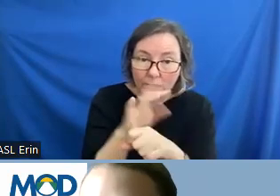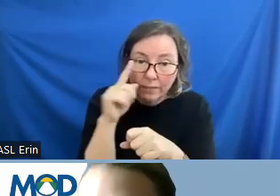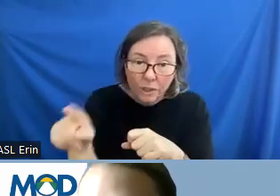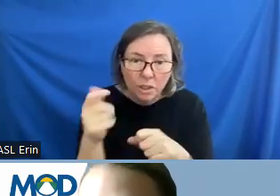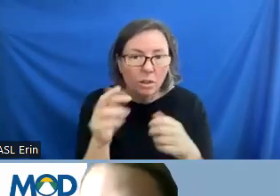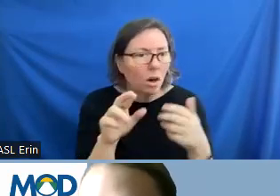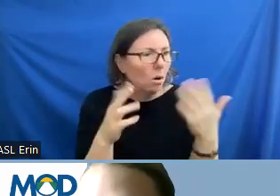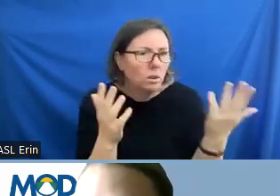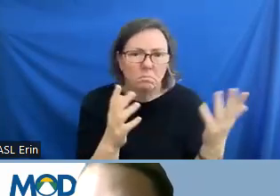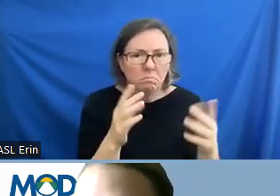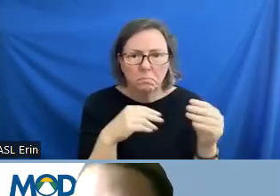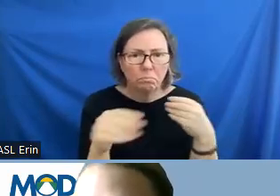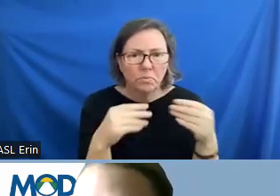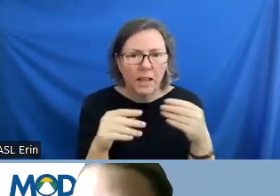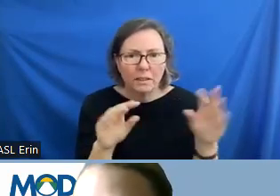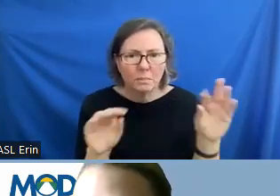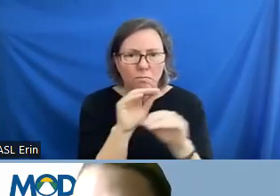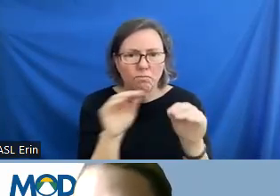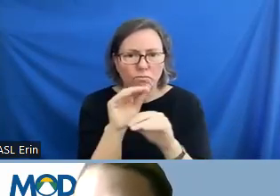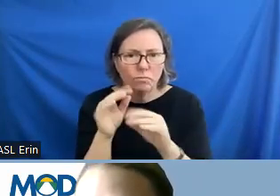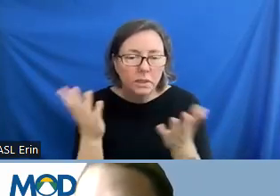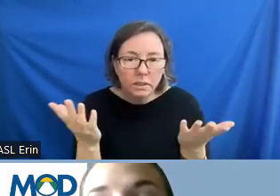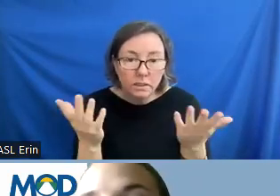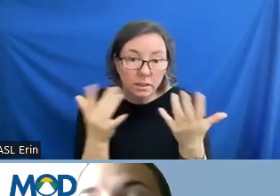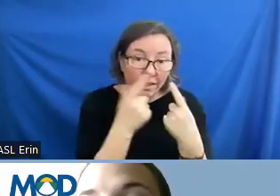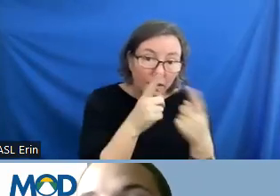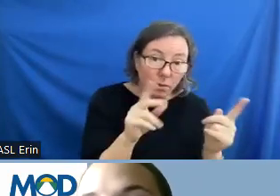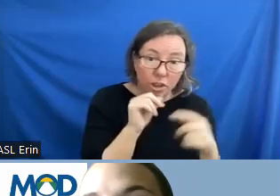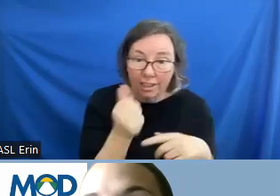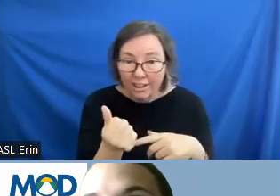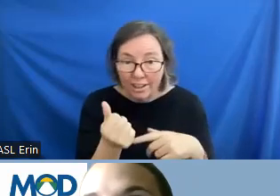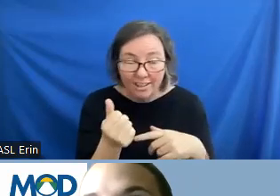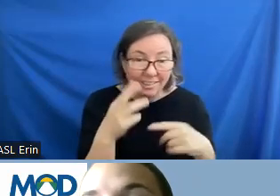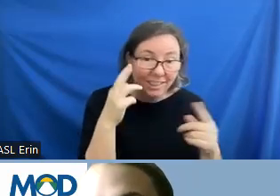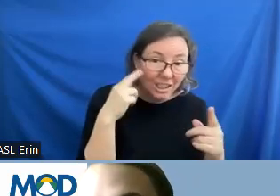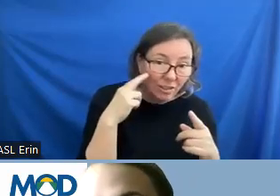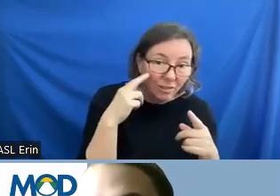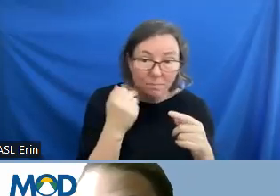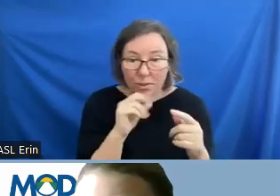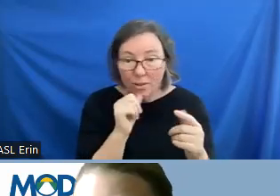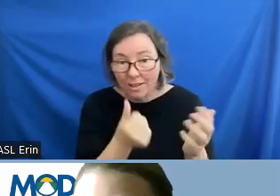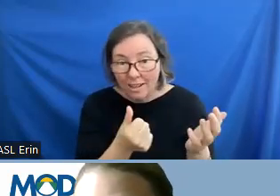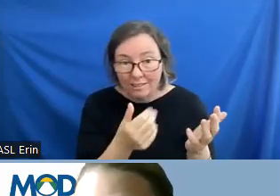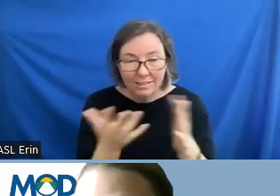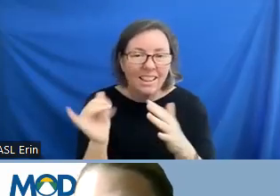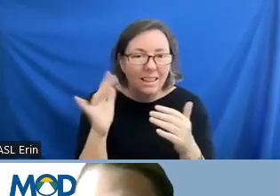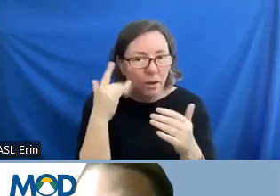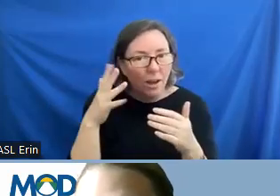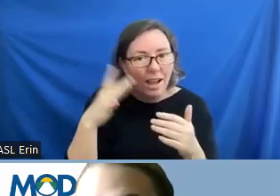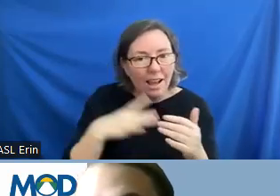reasonable as we thought it would be when we approved it. And that's why I like check-ins.